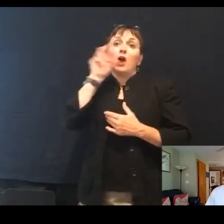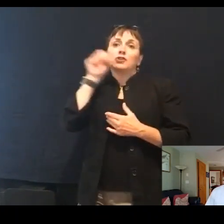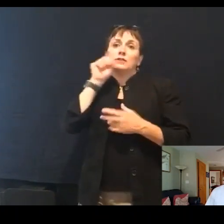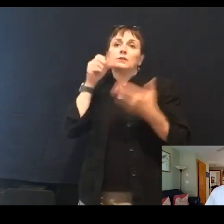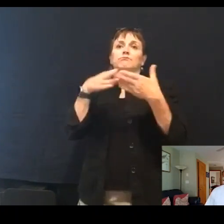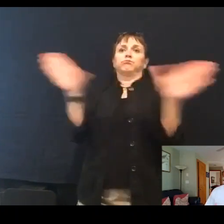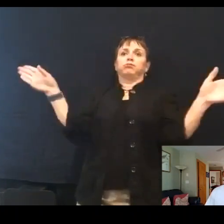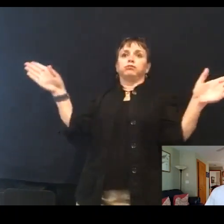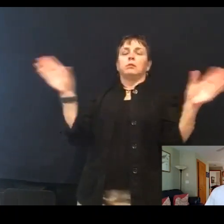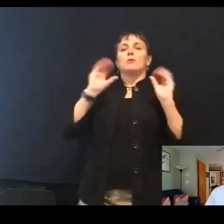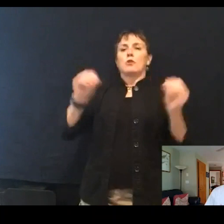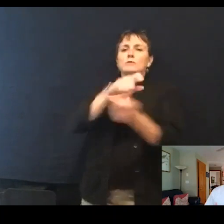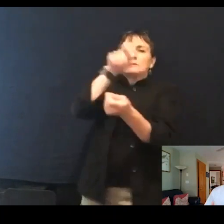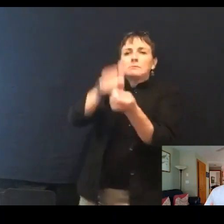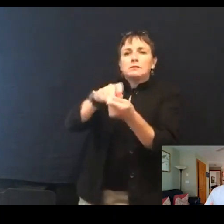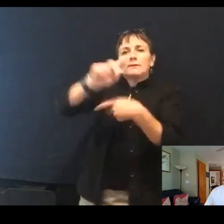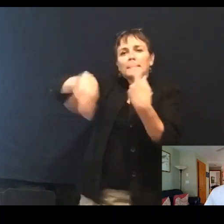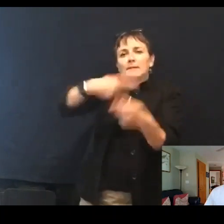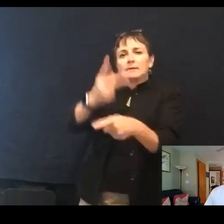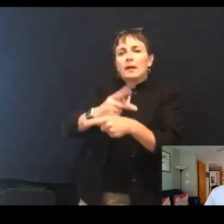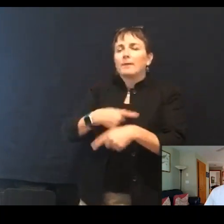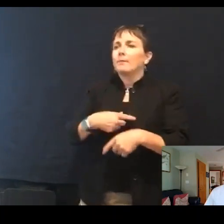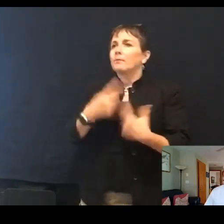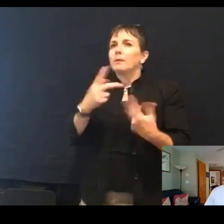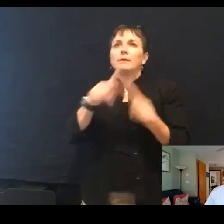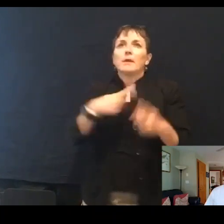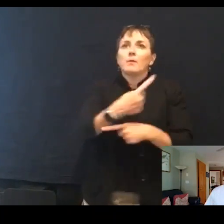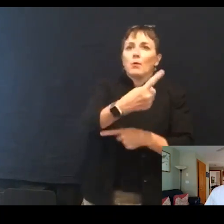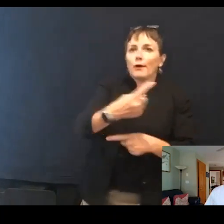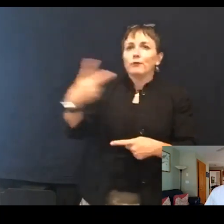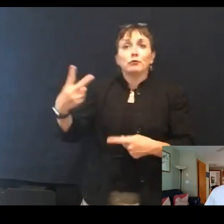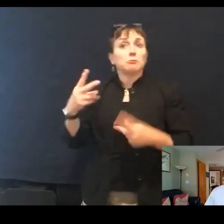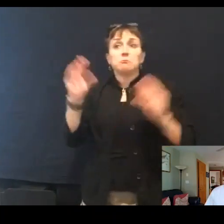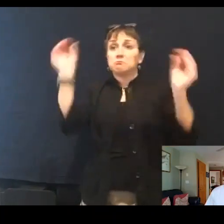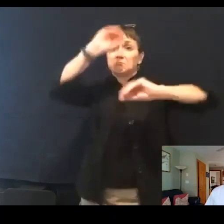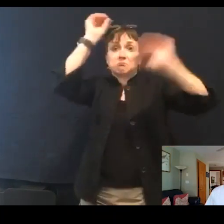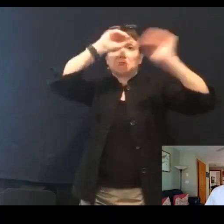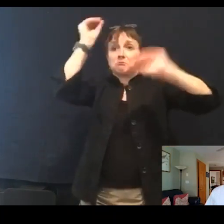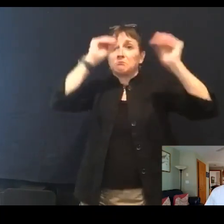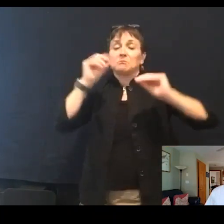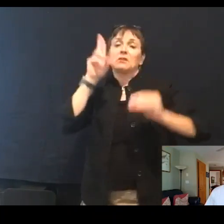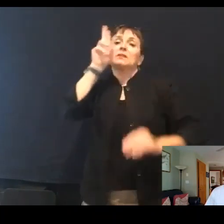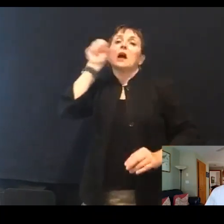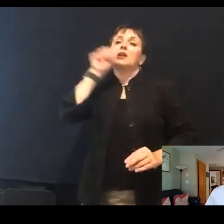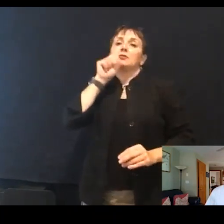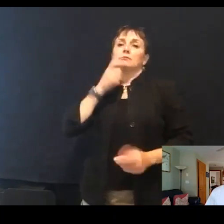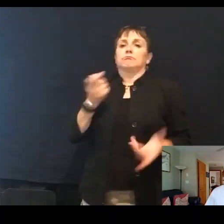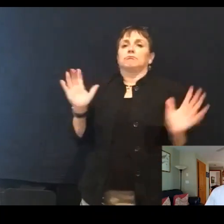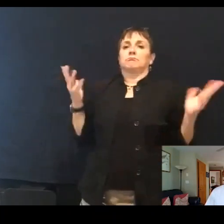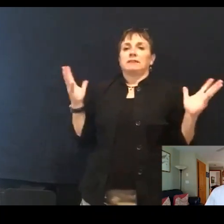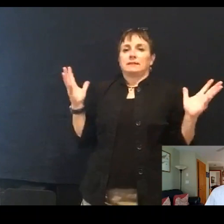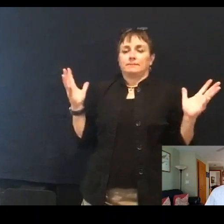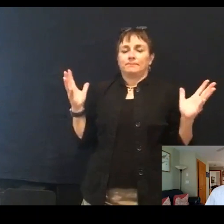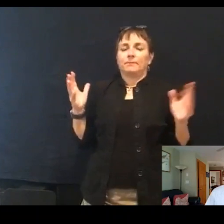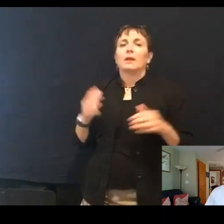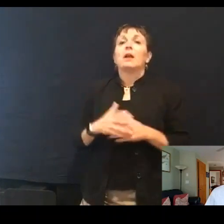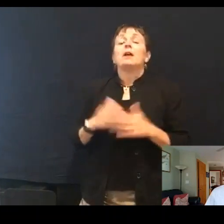So they didn't come as Usher syndrome type 1 or type 2, they came as Usher syndrome type unspecified.